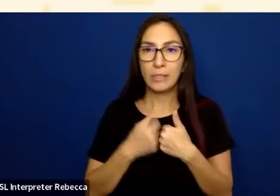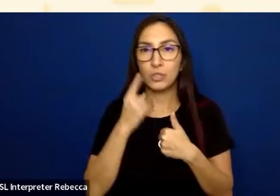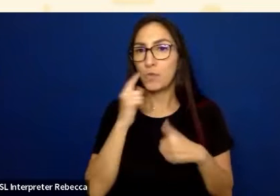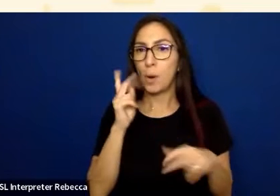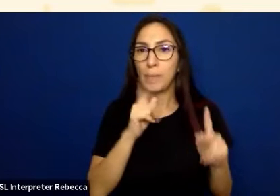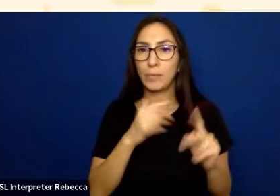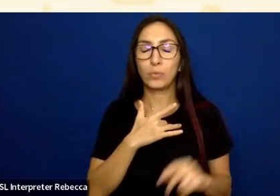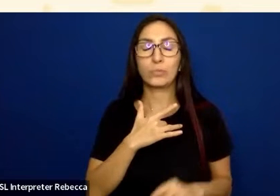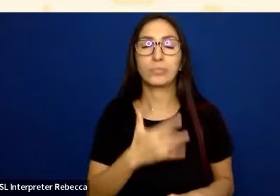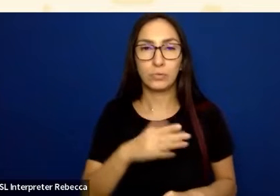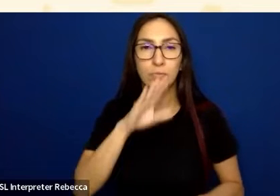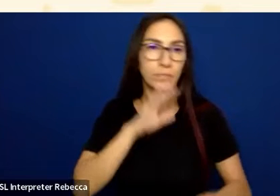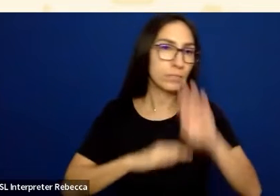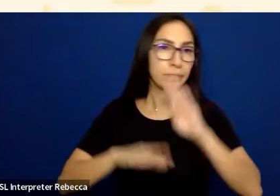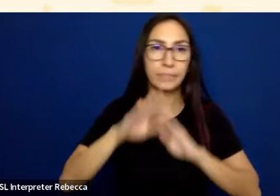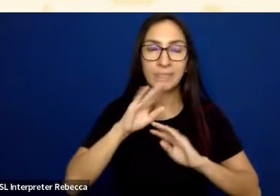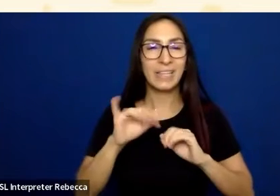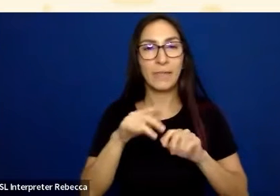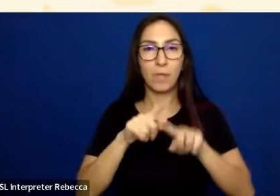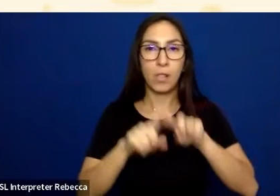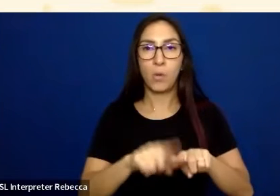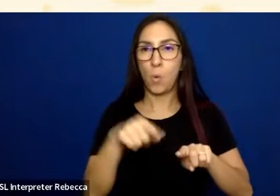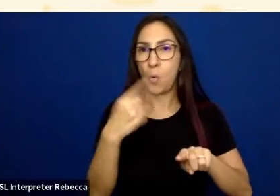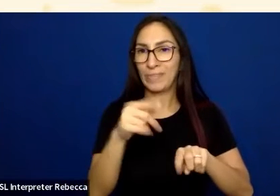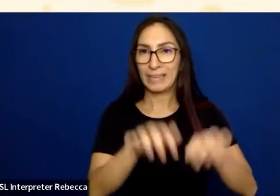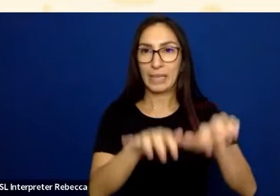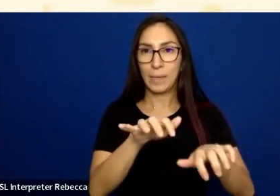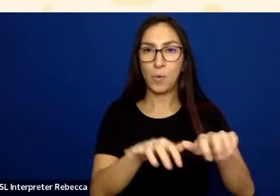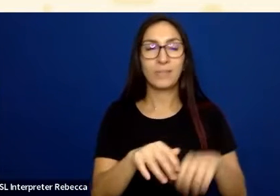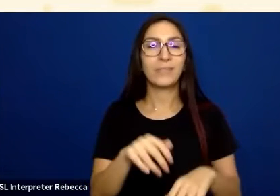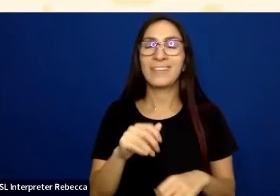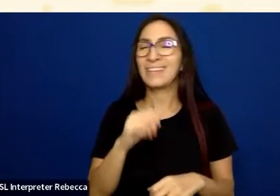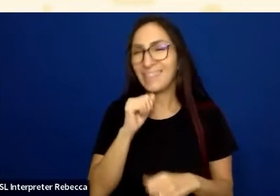on the web, not all the elements can be navigated with a keyboard.